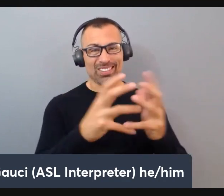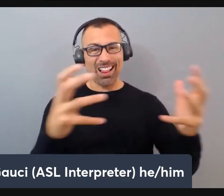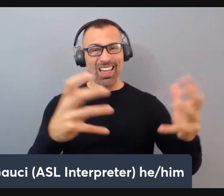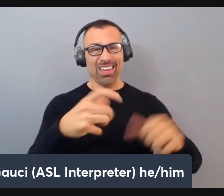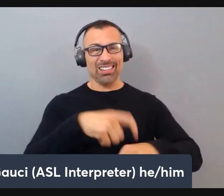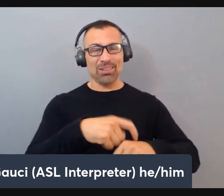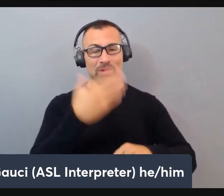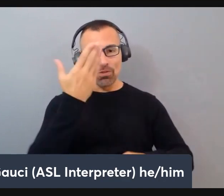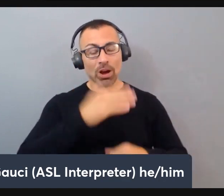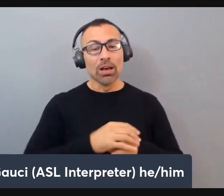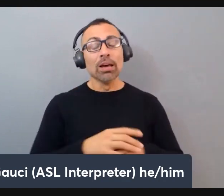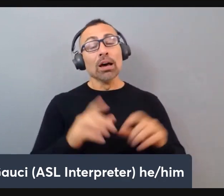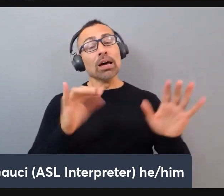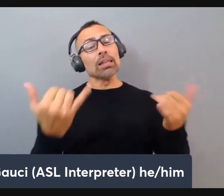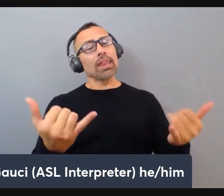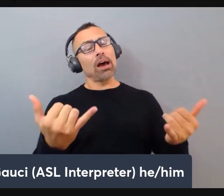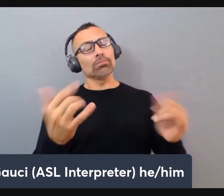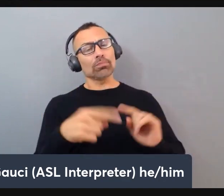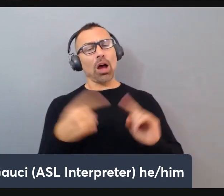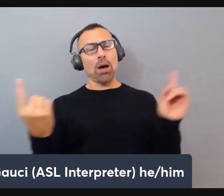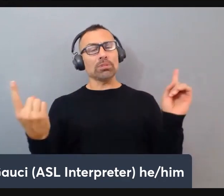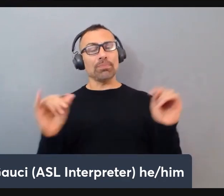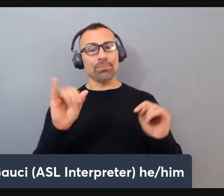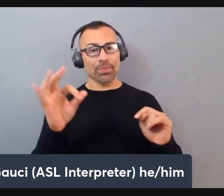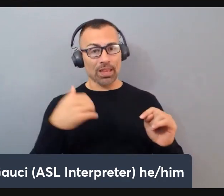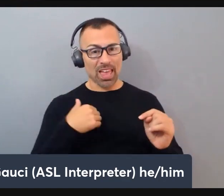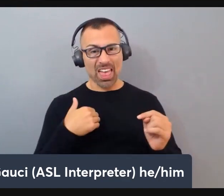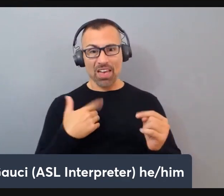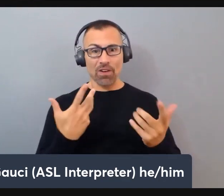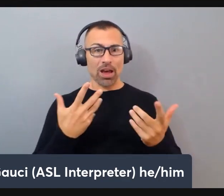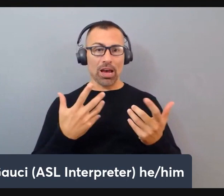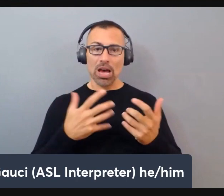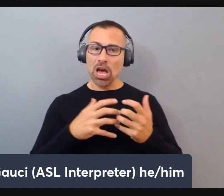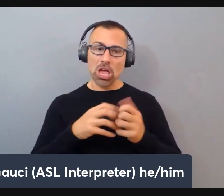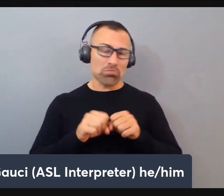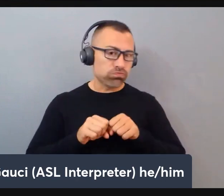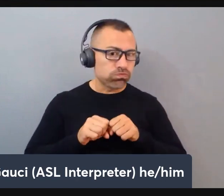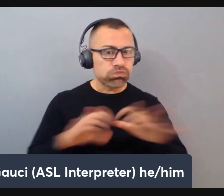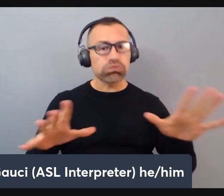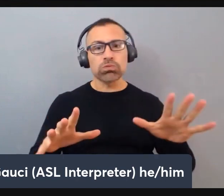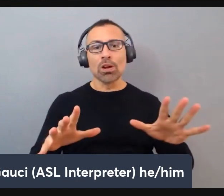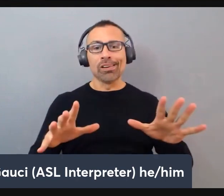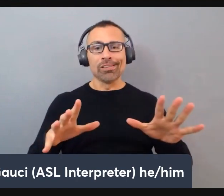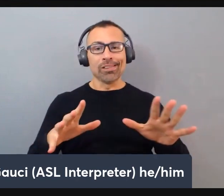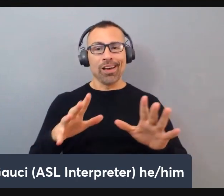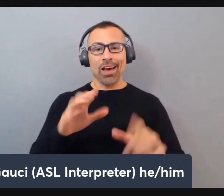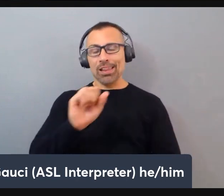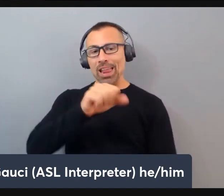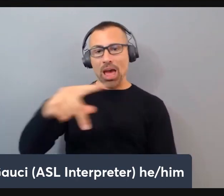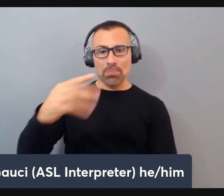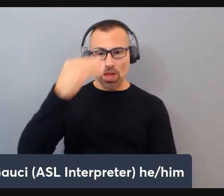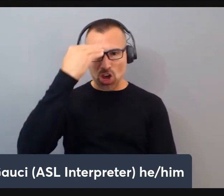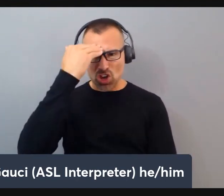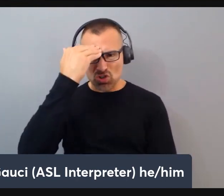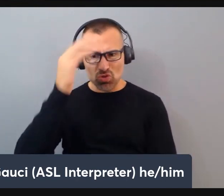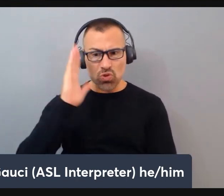What if I'm deploying a huge high traffic application? I know it's gonna be huge. I know it's gonna be high traffic.